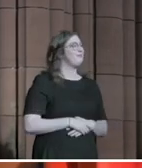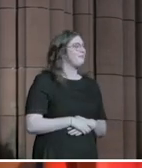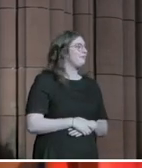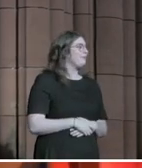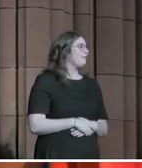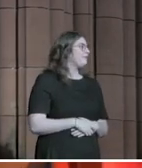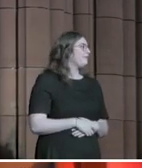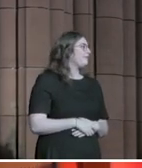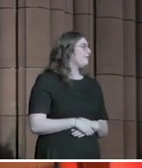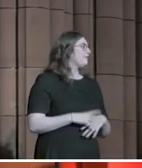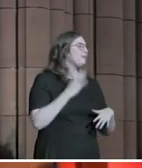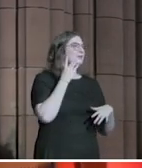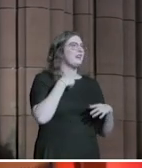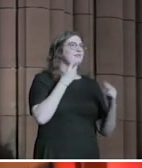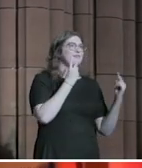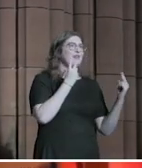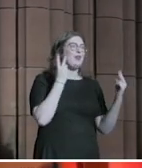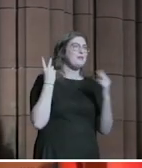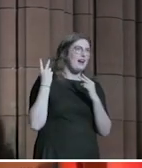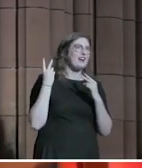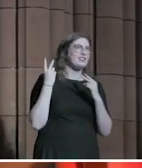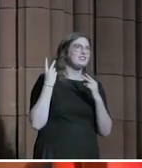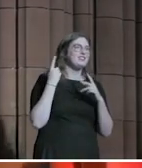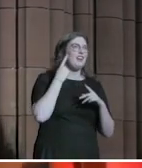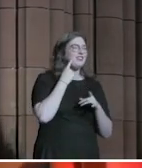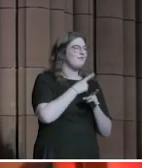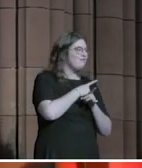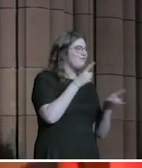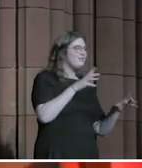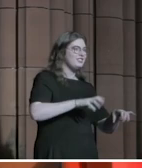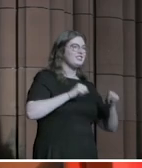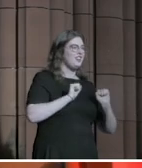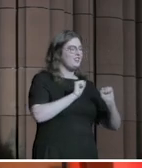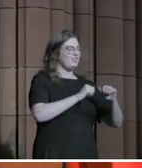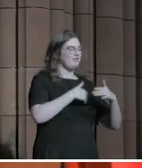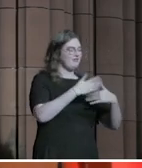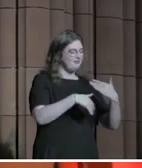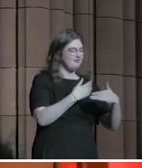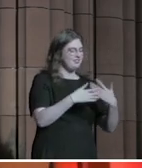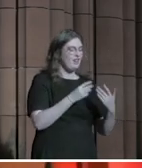As I look back today and think of you starting off, there are three things that have really helped me